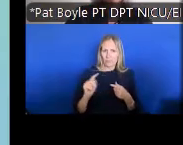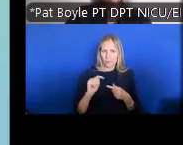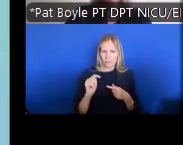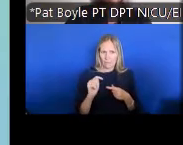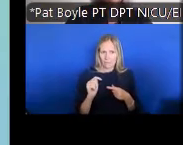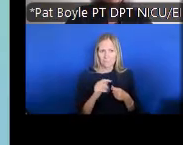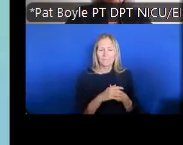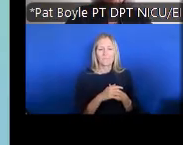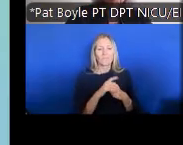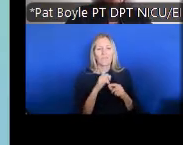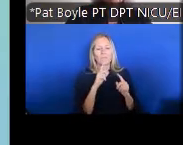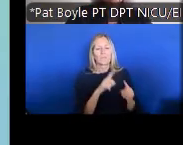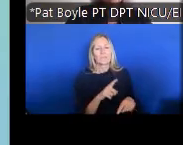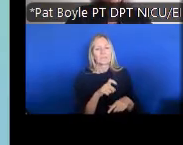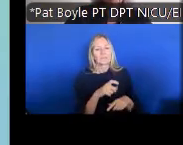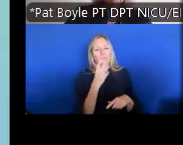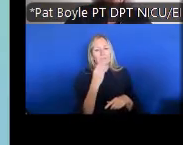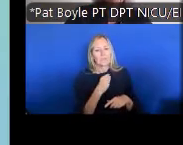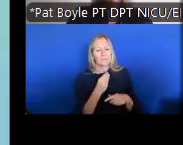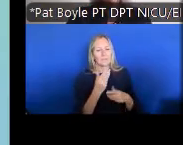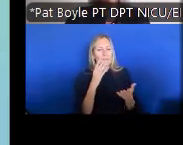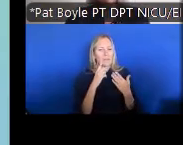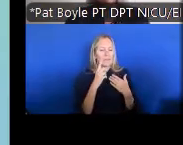child to disregard those signals by running, jumping, yelling,